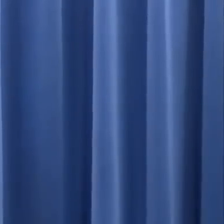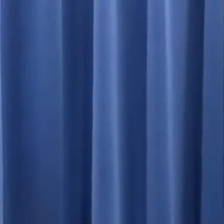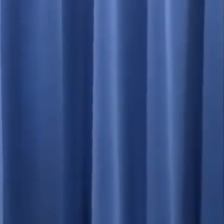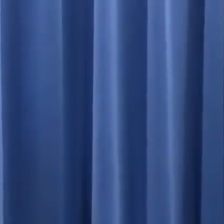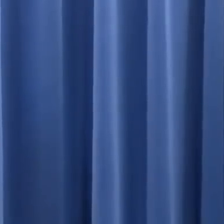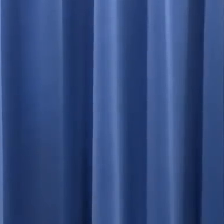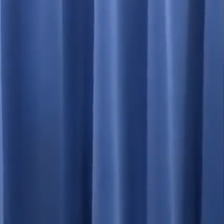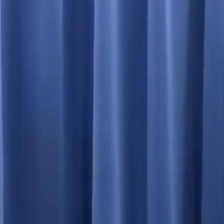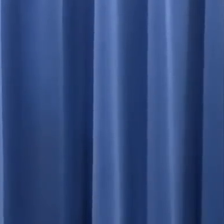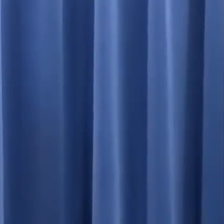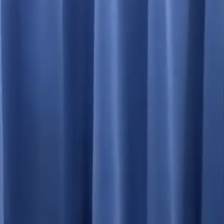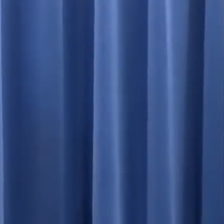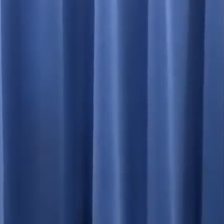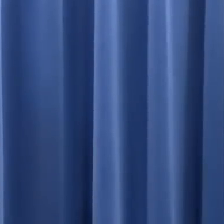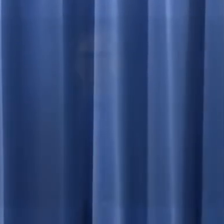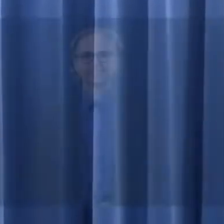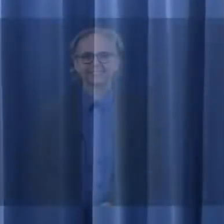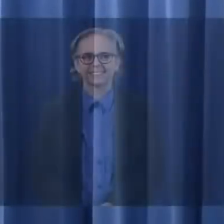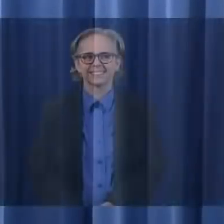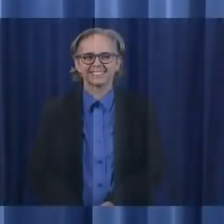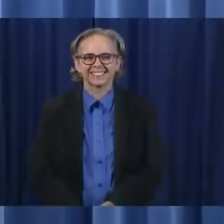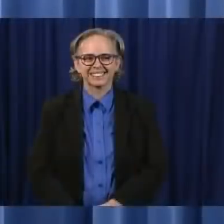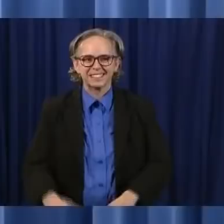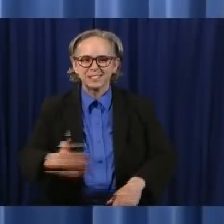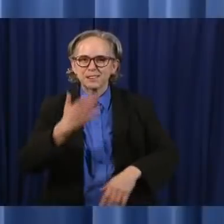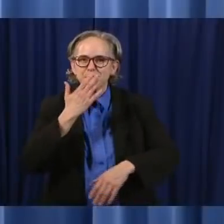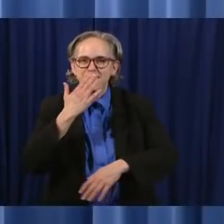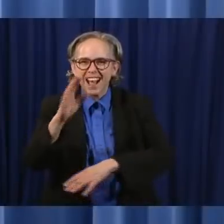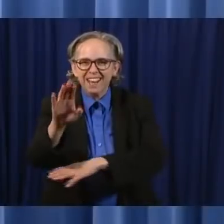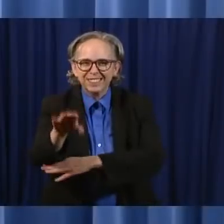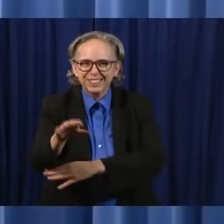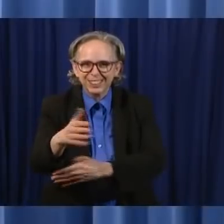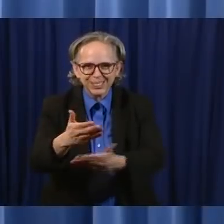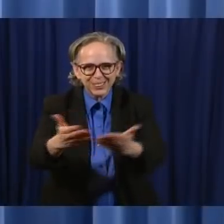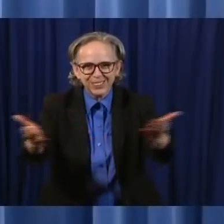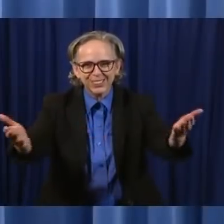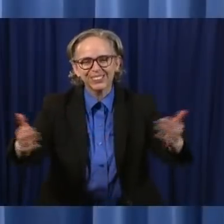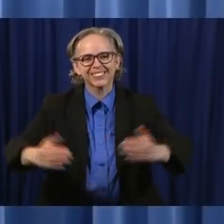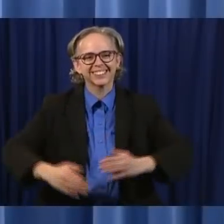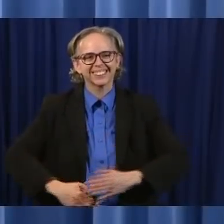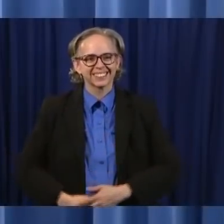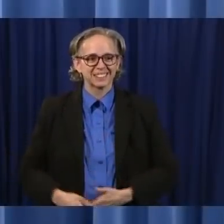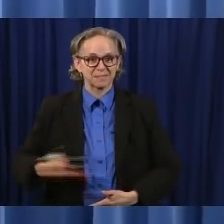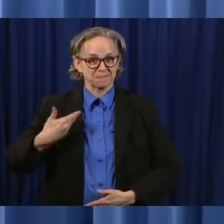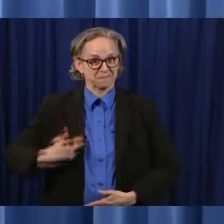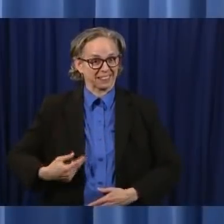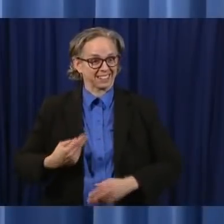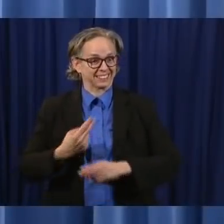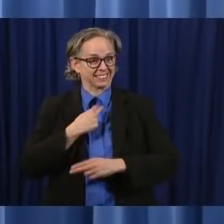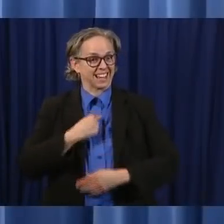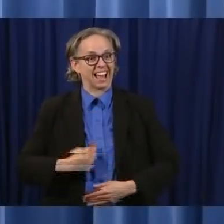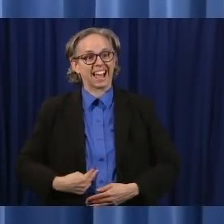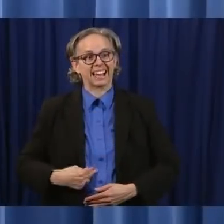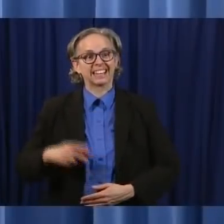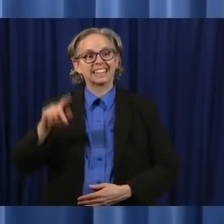DO YOU FEEL SAFE GOING INTO SOME OF THESE ESTABLISHMENTS BUT WE HAVE GOT HUNDREDS OF CALLS AND 82% OF OUR VIEWERS HERE AT NBC FOR SAID THEY DO NOT THINK THEY ARE READY FOR THAT. THEY ARE NOT READY PIT